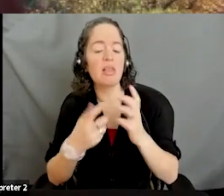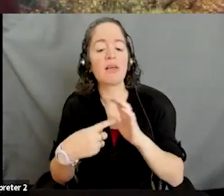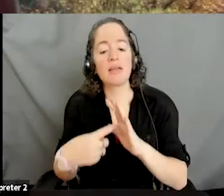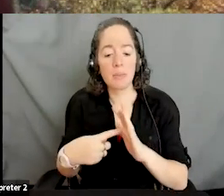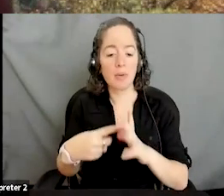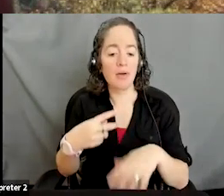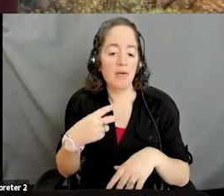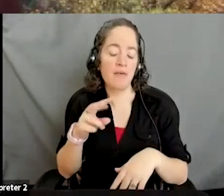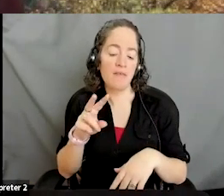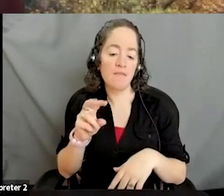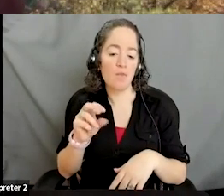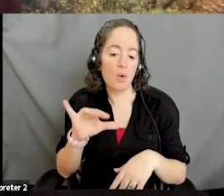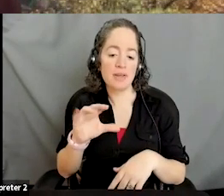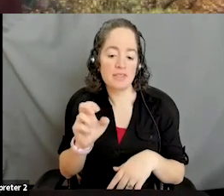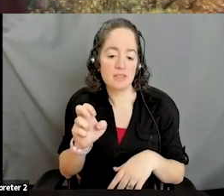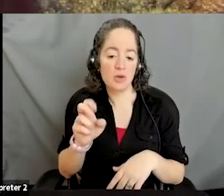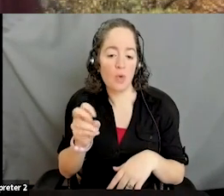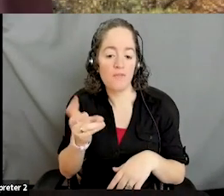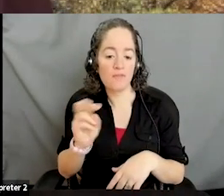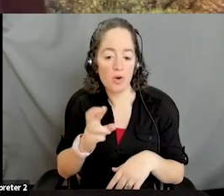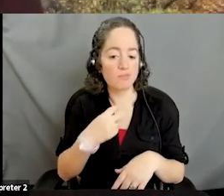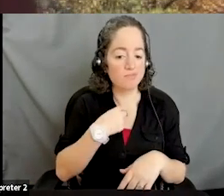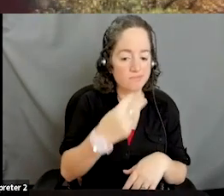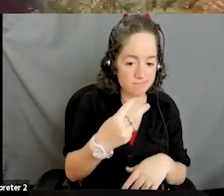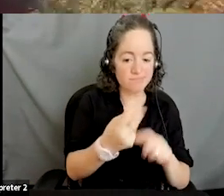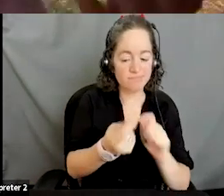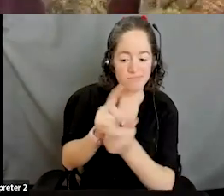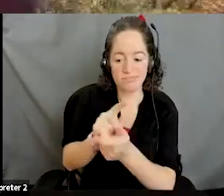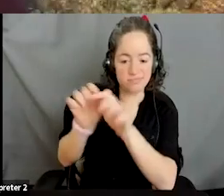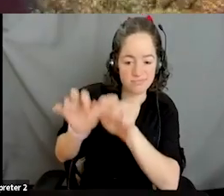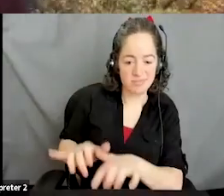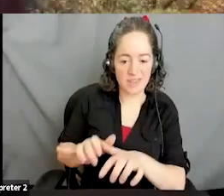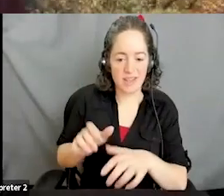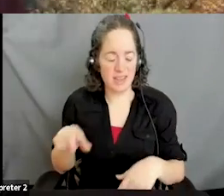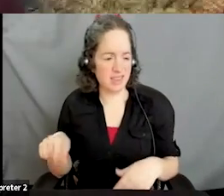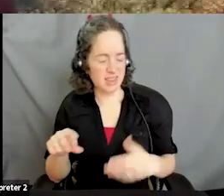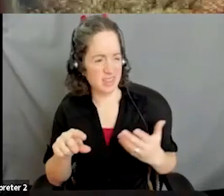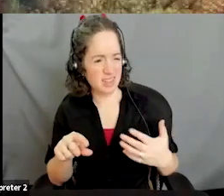or similar technology to read because there's no context for what's on your screen.